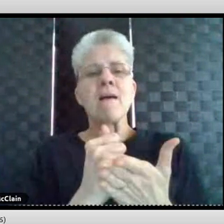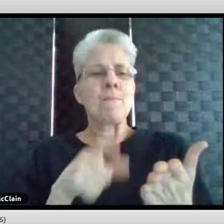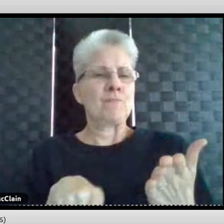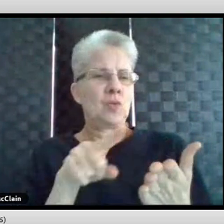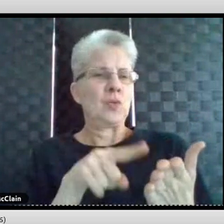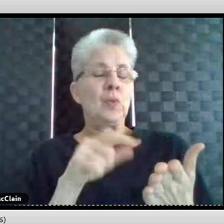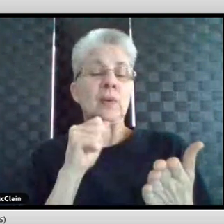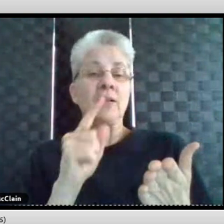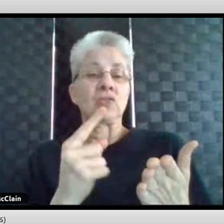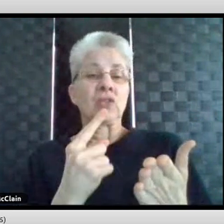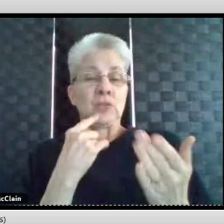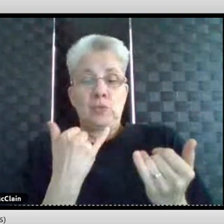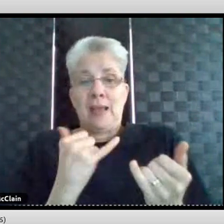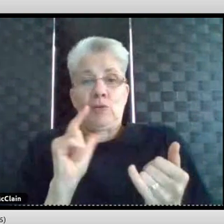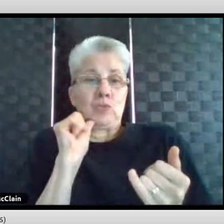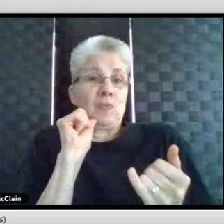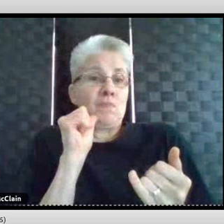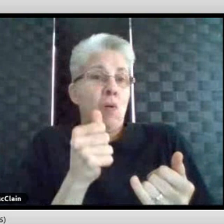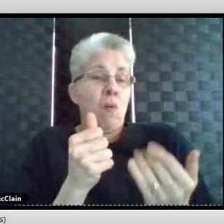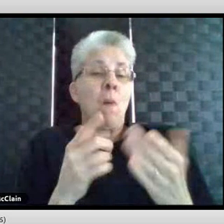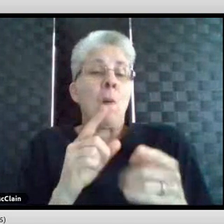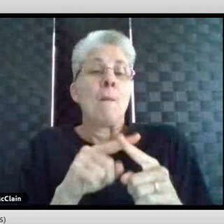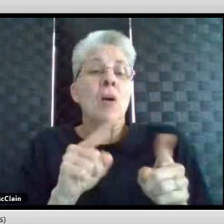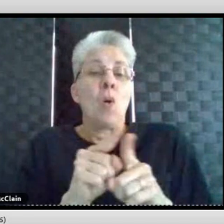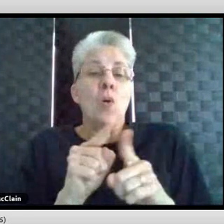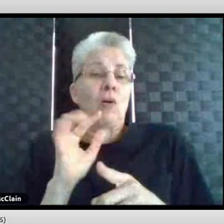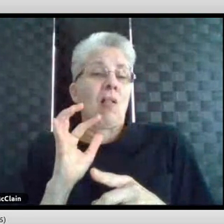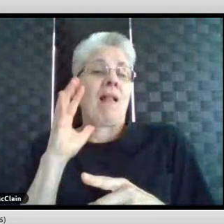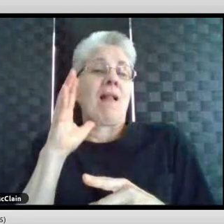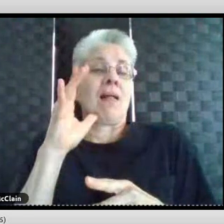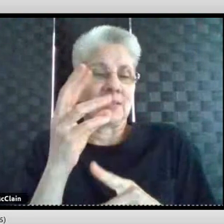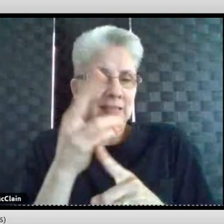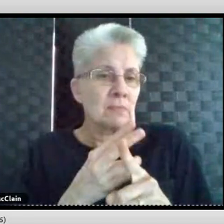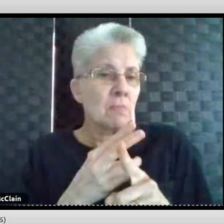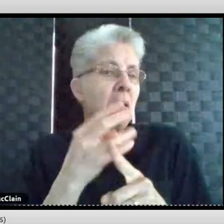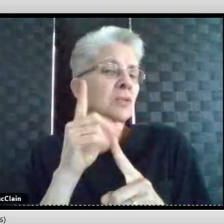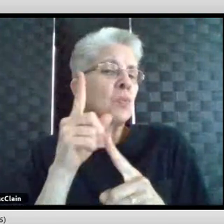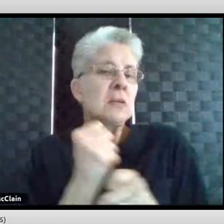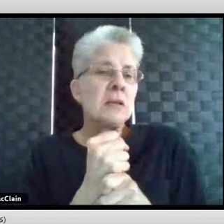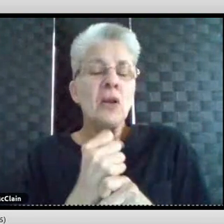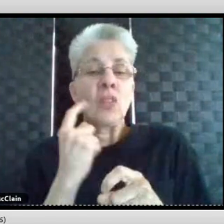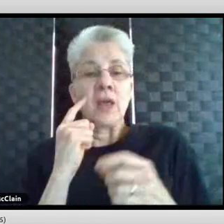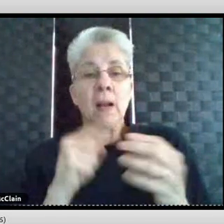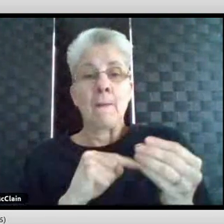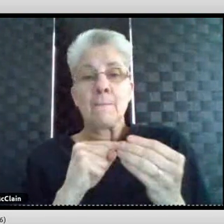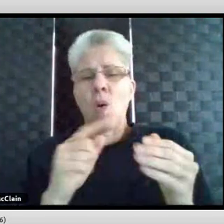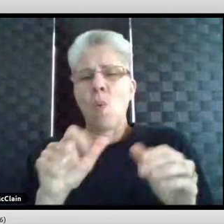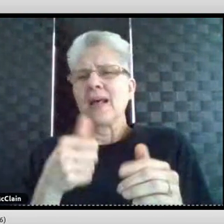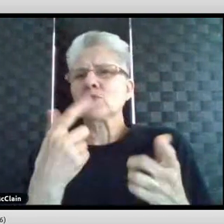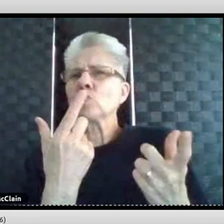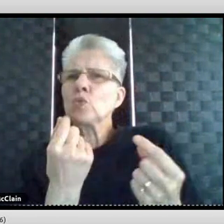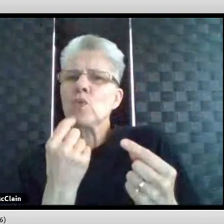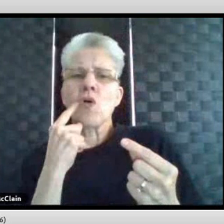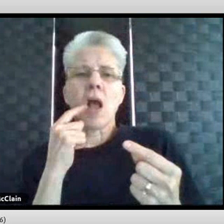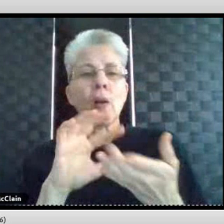not just today or tomorrow, but also six months down the road when you start thinking about, "What else can we do for our community?"